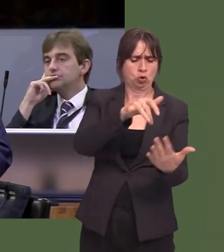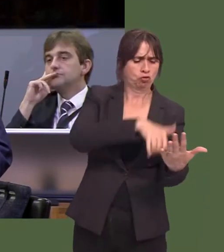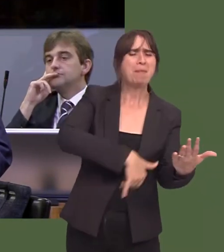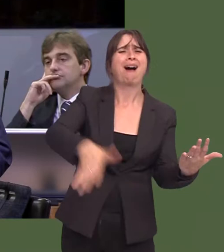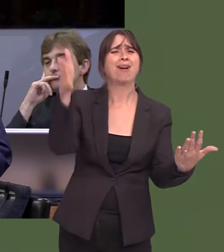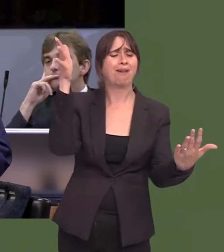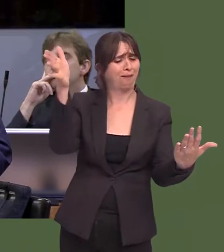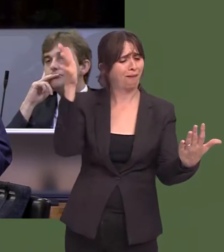2010.